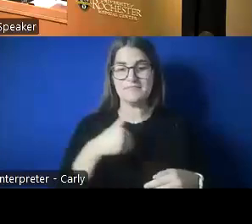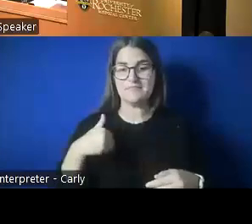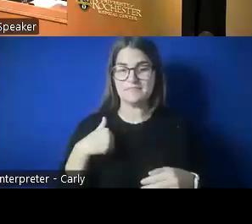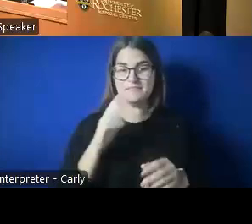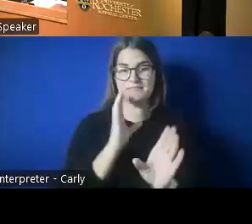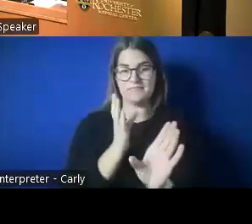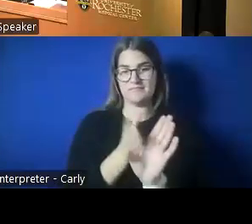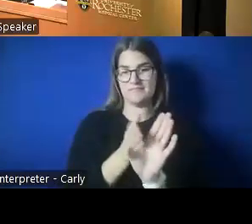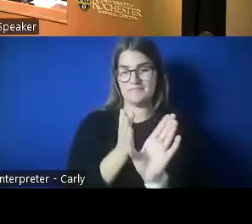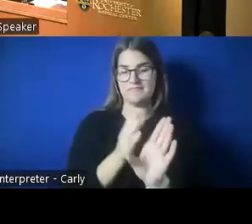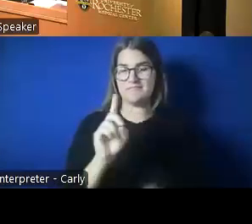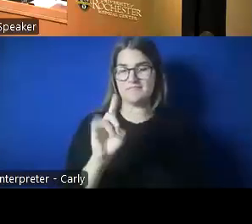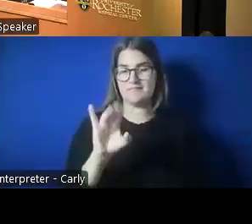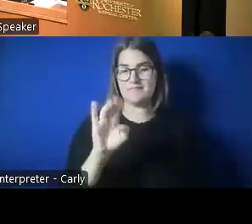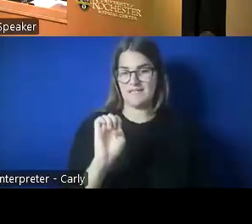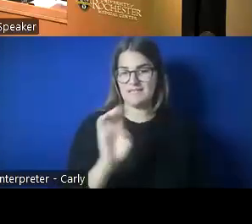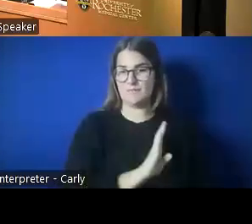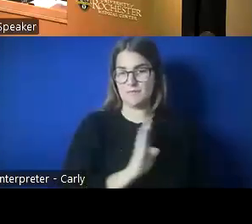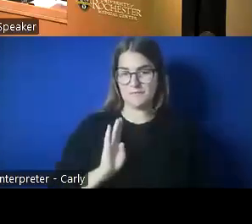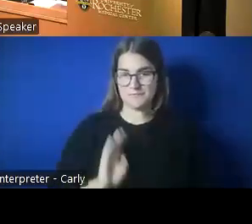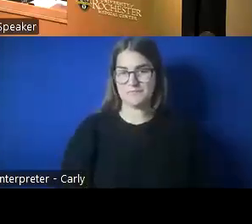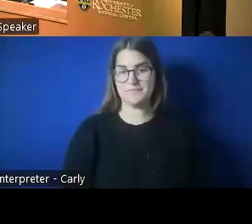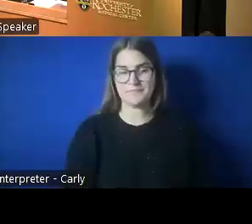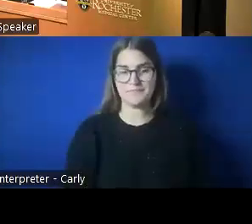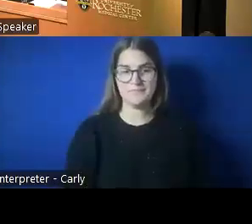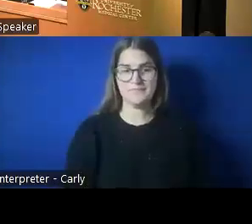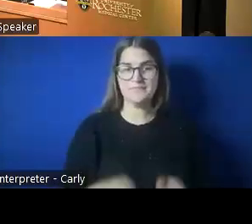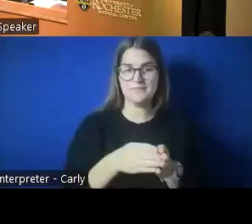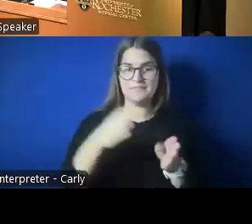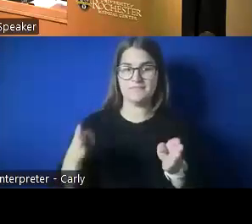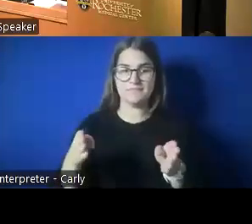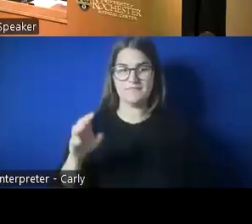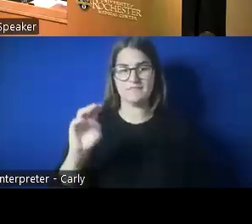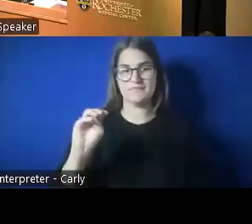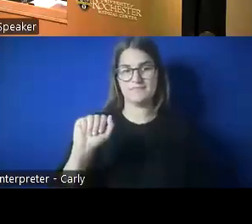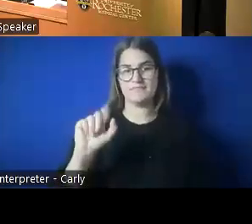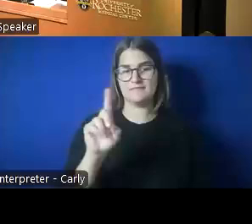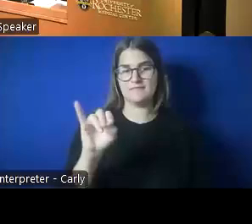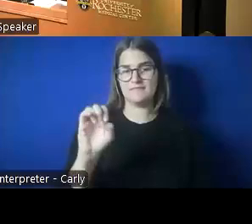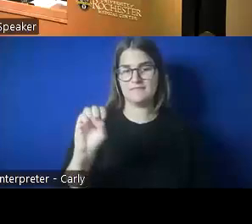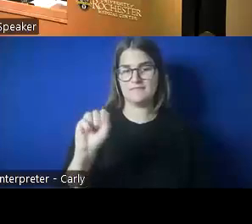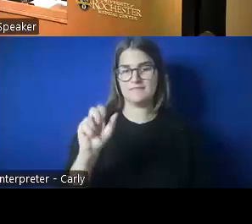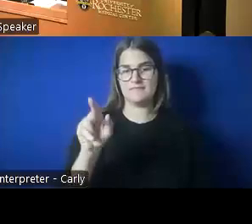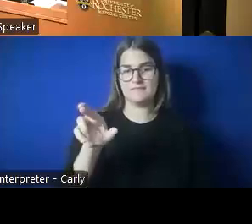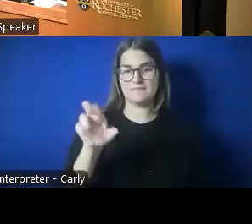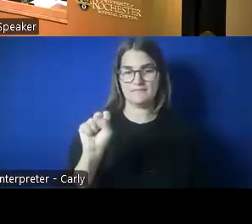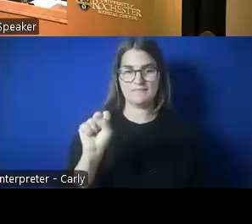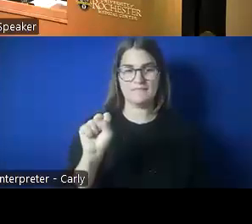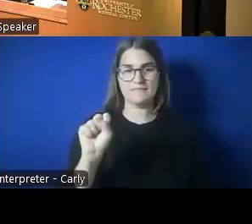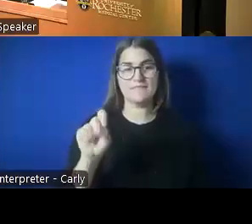of Psychiatry dice board um next to Chin I have mateline sour um Maddie began her career working